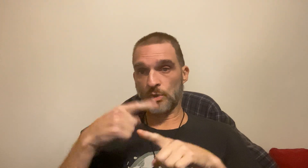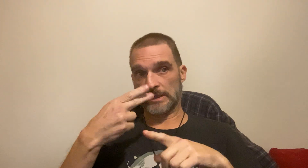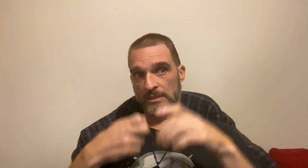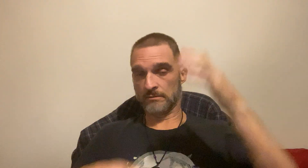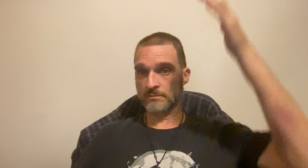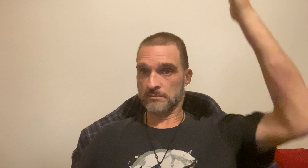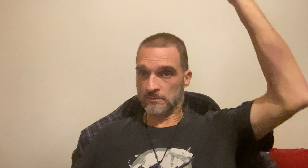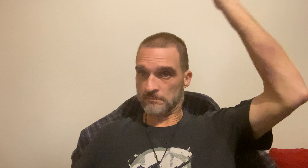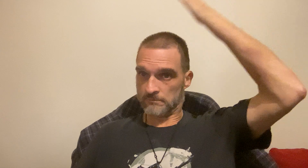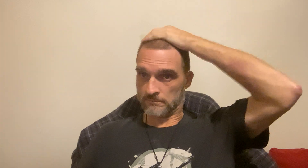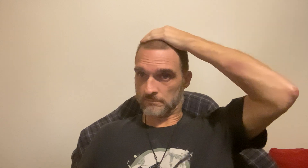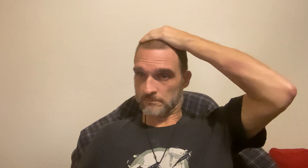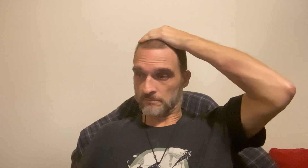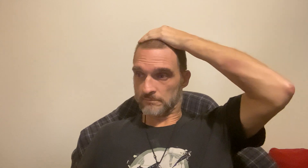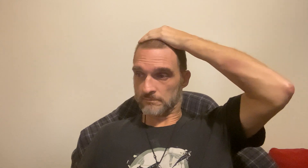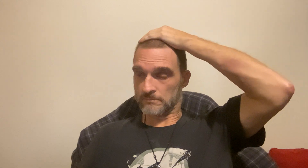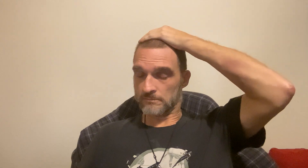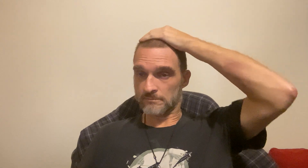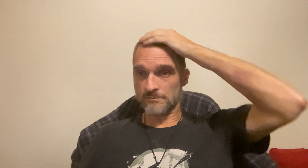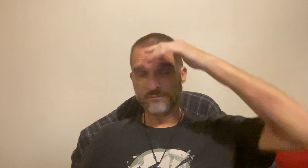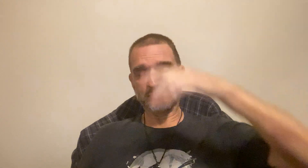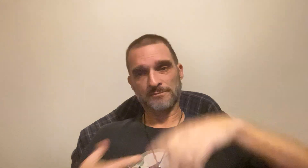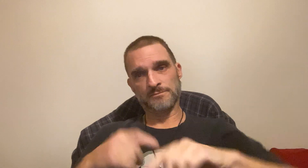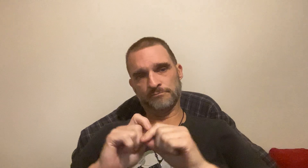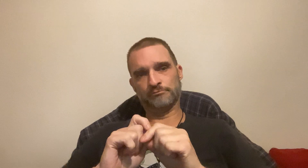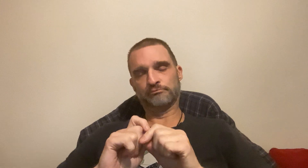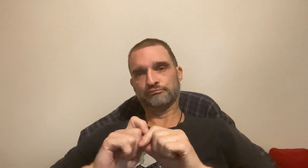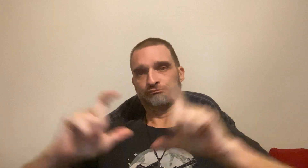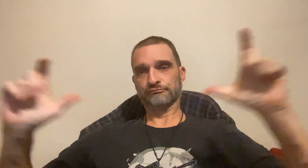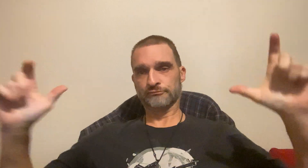What happened was when he laid his hand on my head.